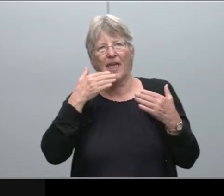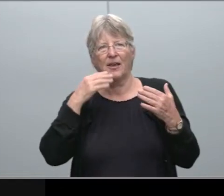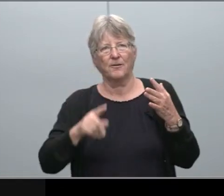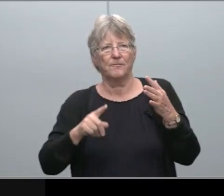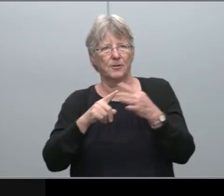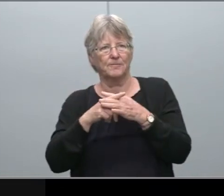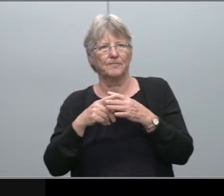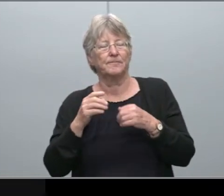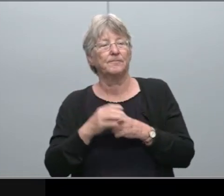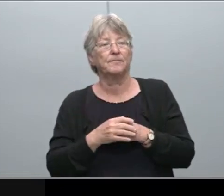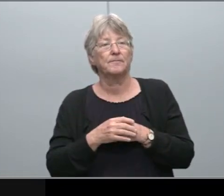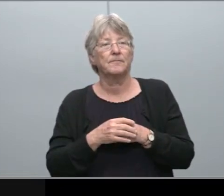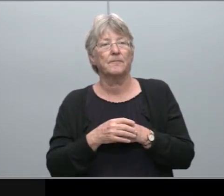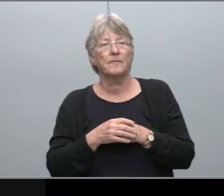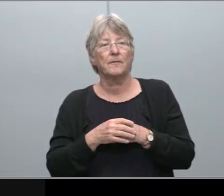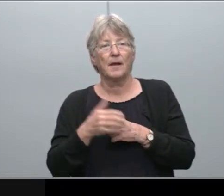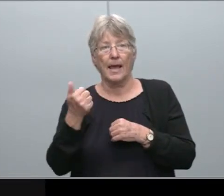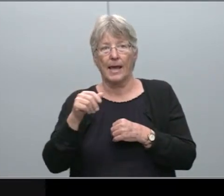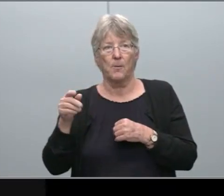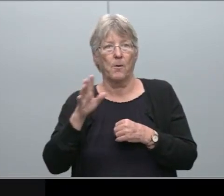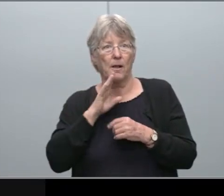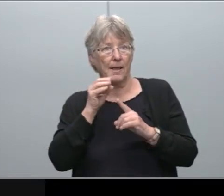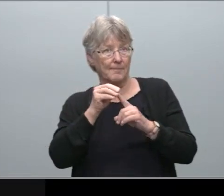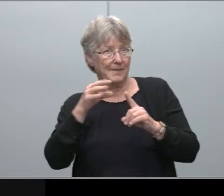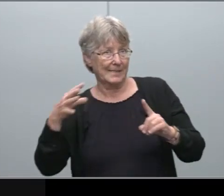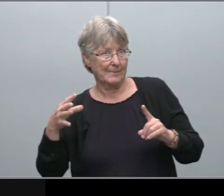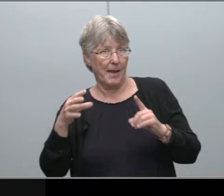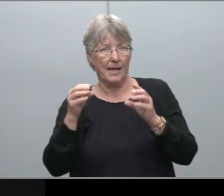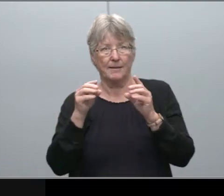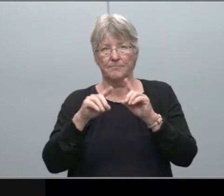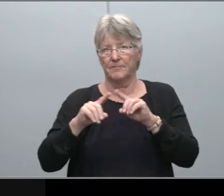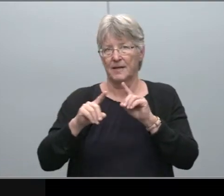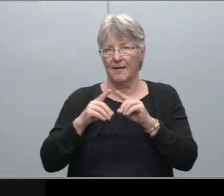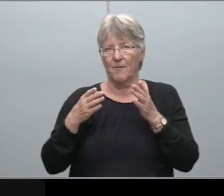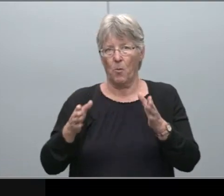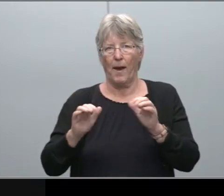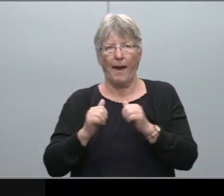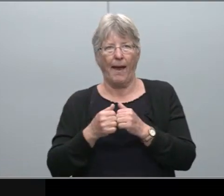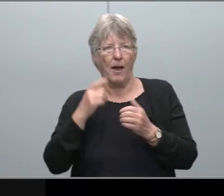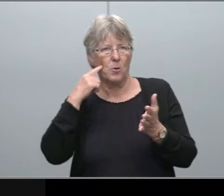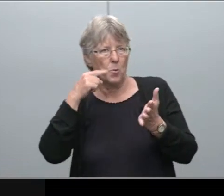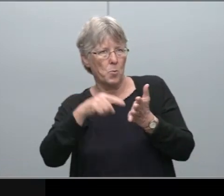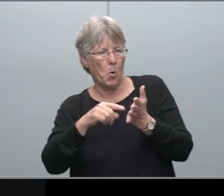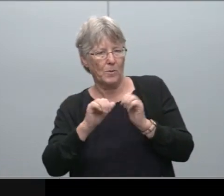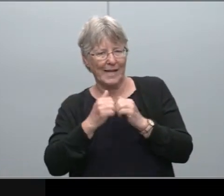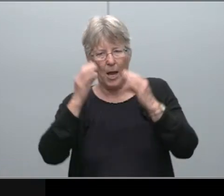I don't know, Mr. Itson, no one. Okay. So that's fine. Not everything needs to be a full discussion,